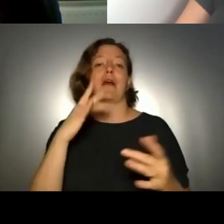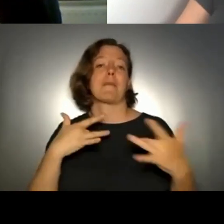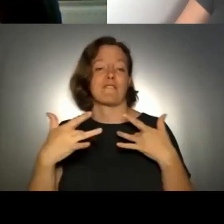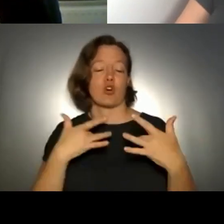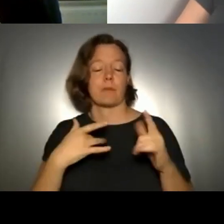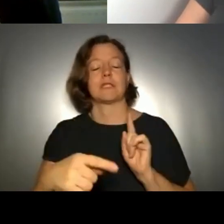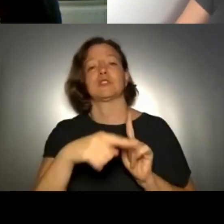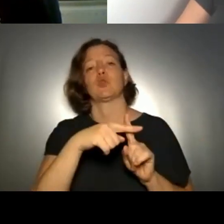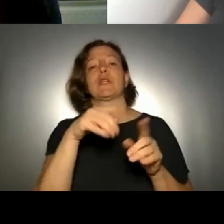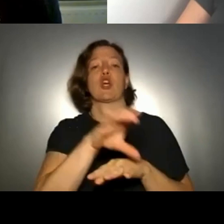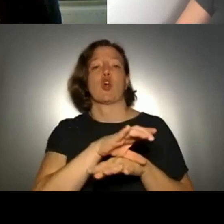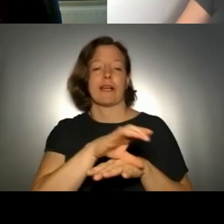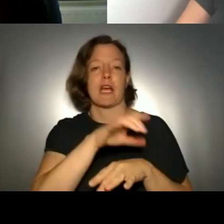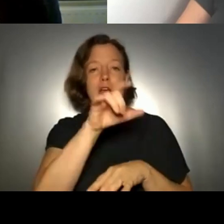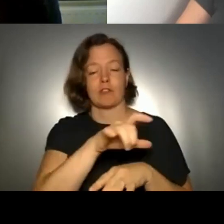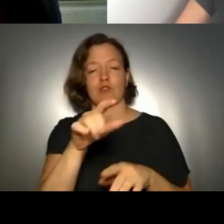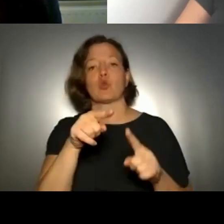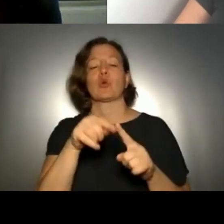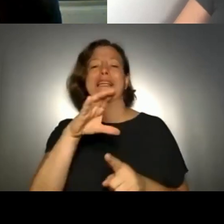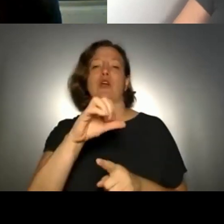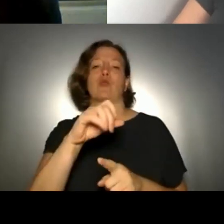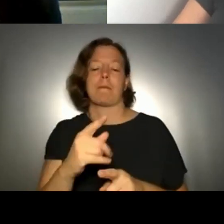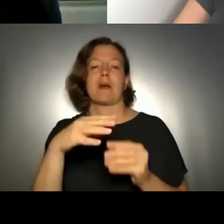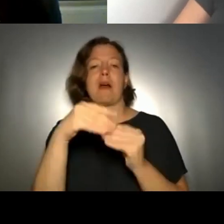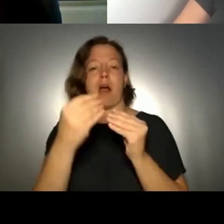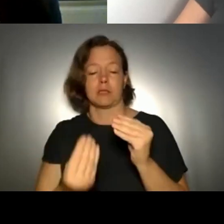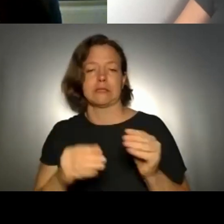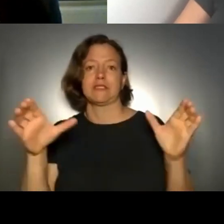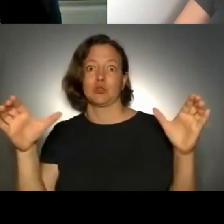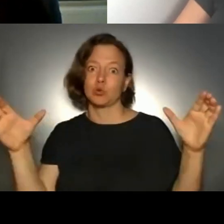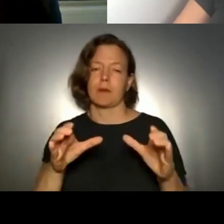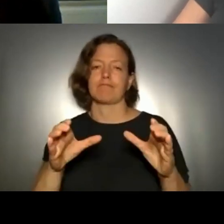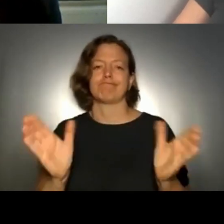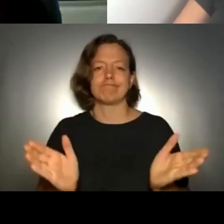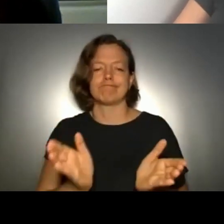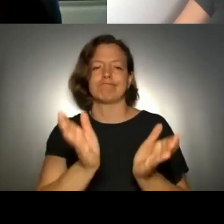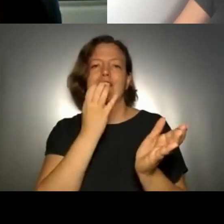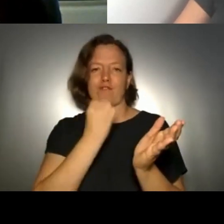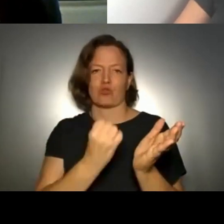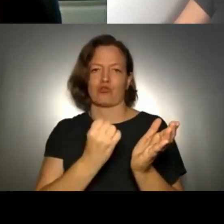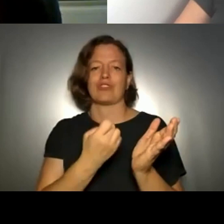And this conference is part of the project Making a Difference.